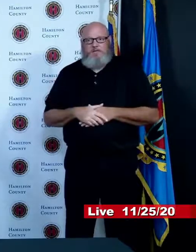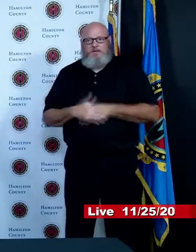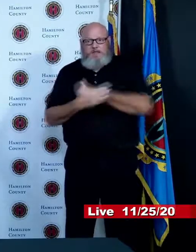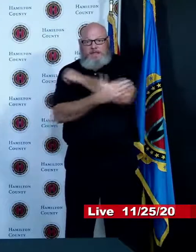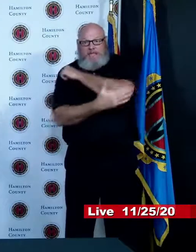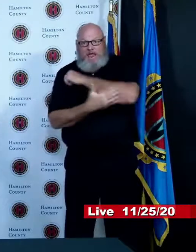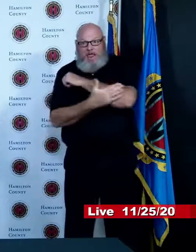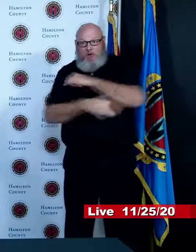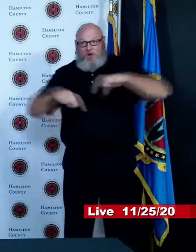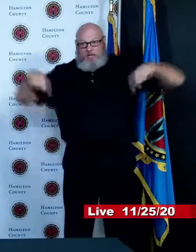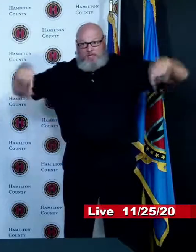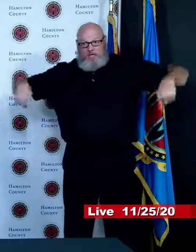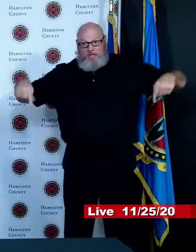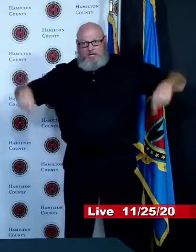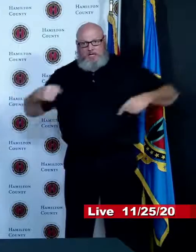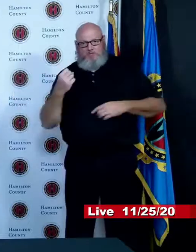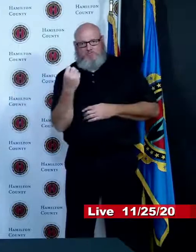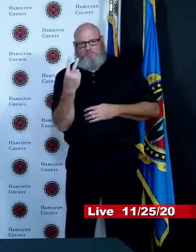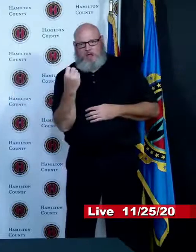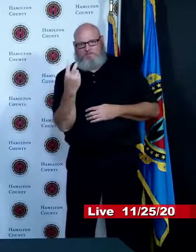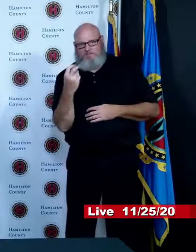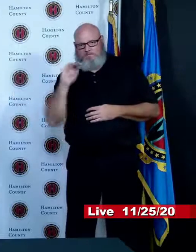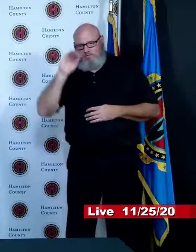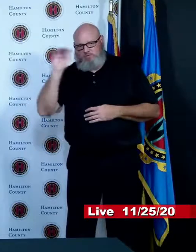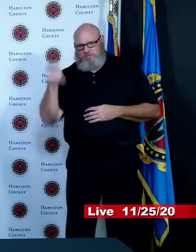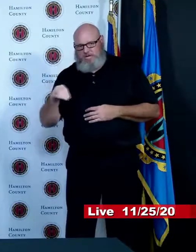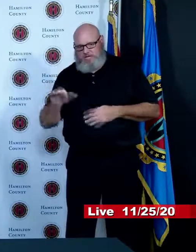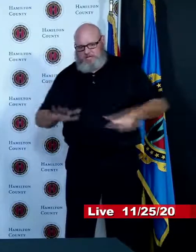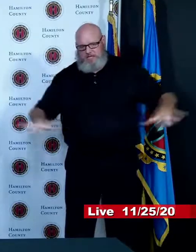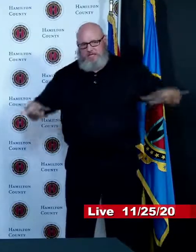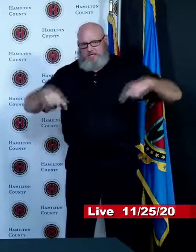look at the suburbs and closer to 10 percent when you look at the city of Cincinnati proper